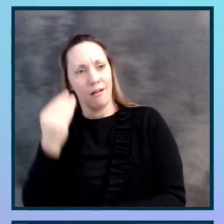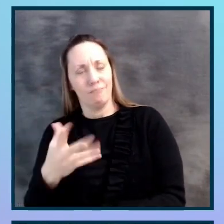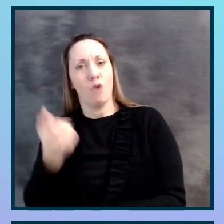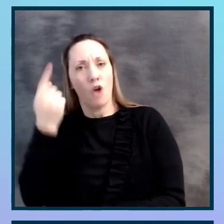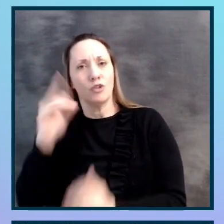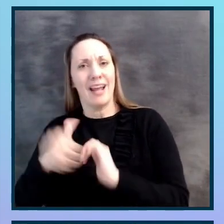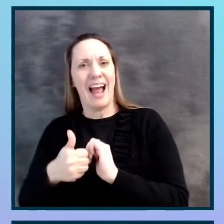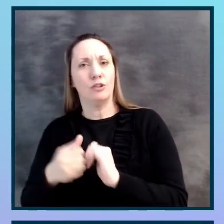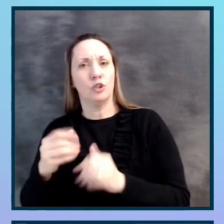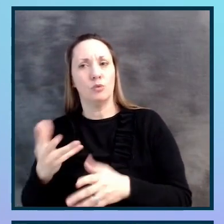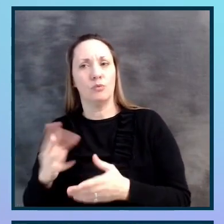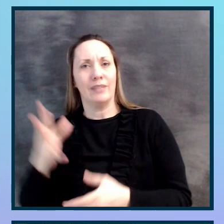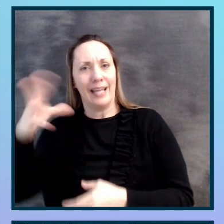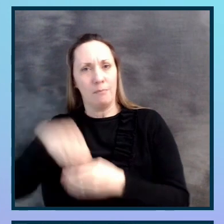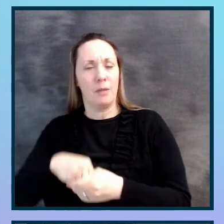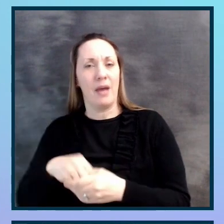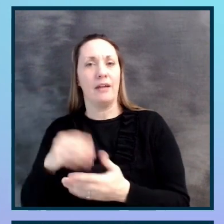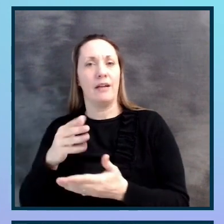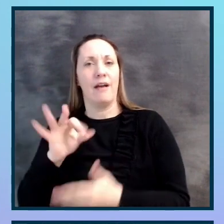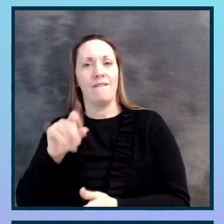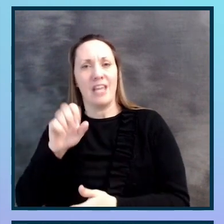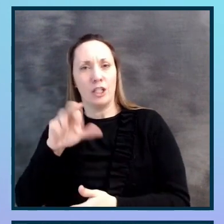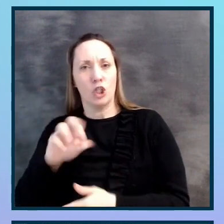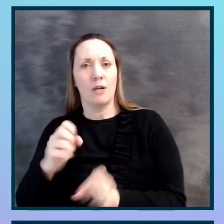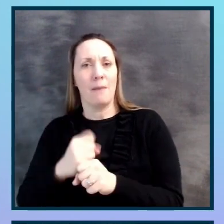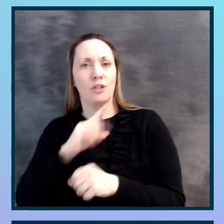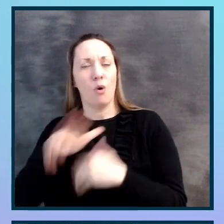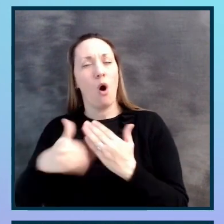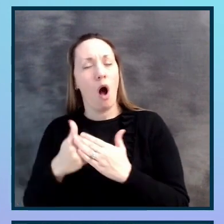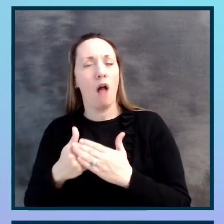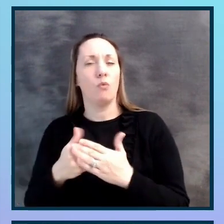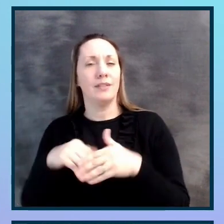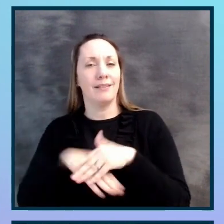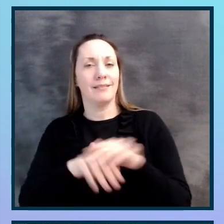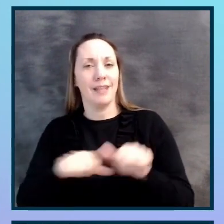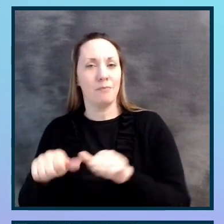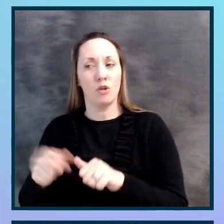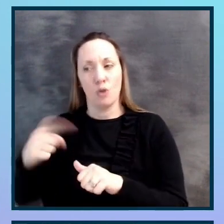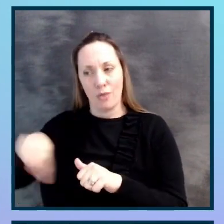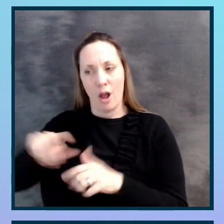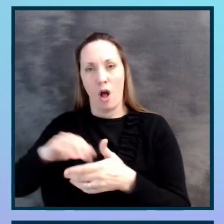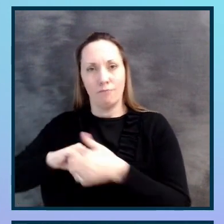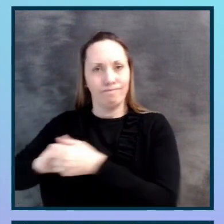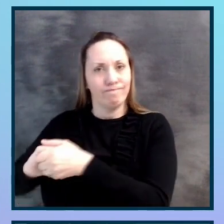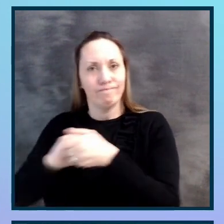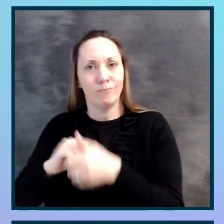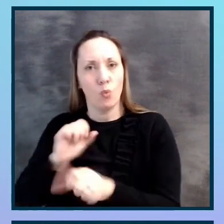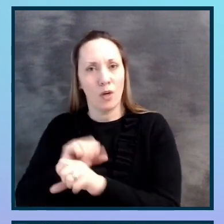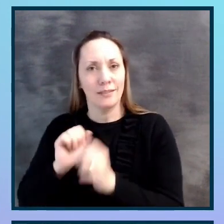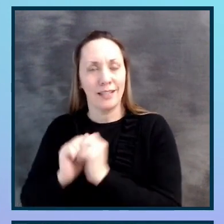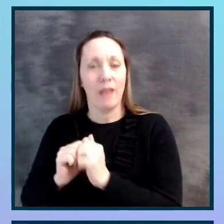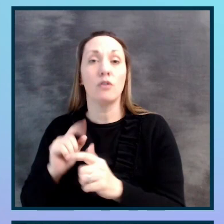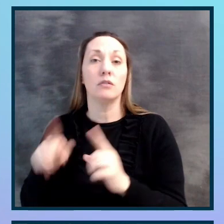to ensure that they were accessible. So they all worked closely together and they collaborated with them. And while clips were pretty prominent,